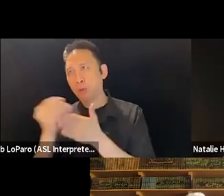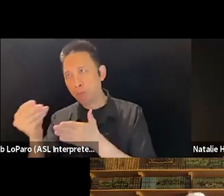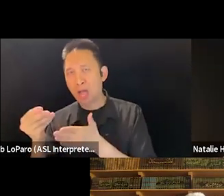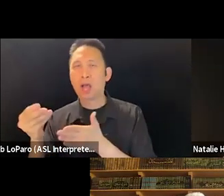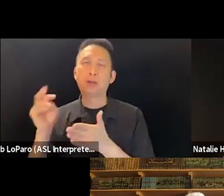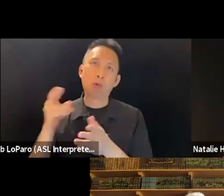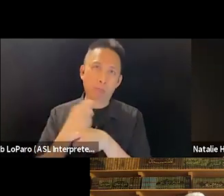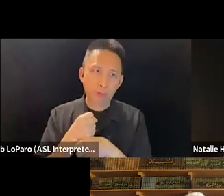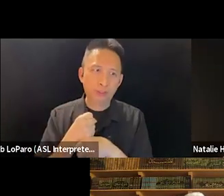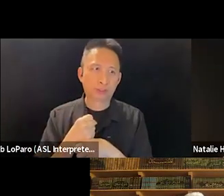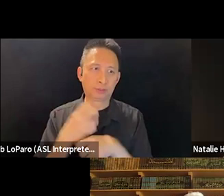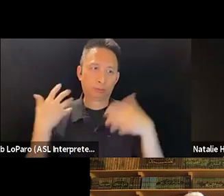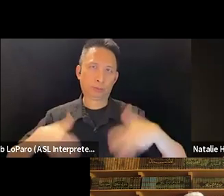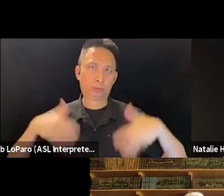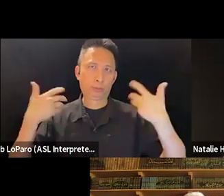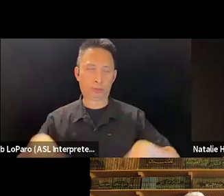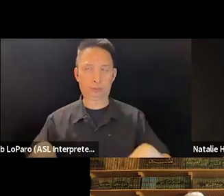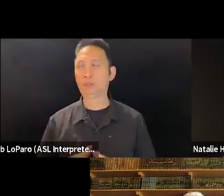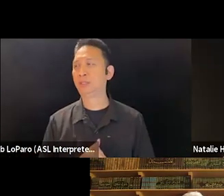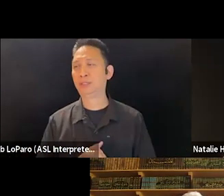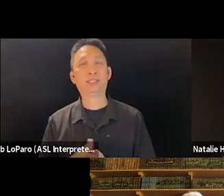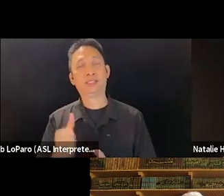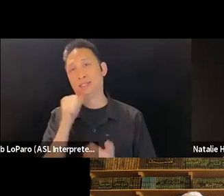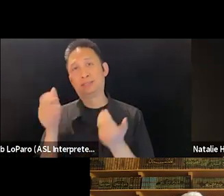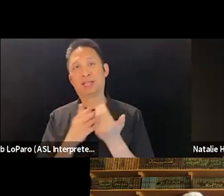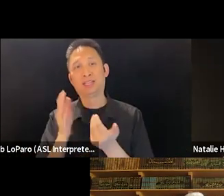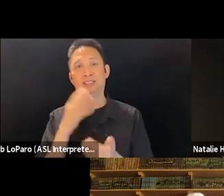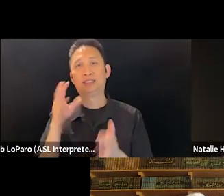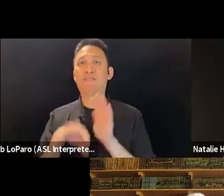And that's why it's not easy to find all of them at the same level.